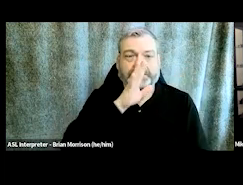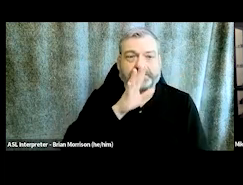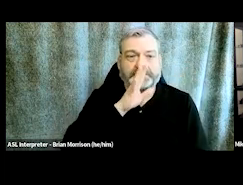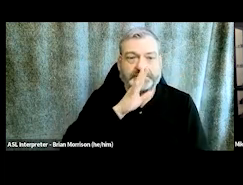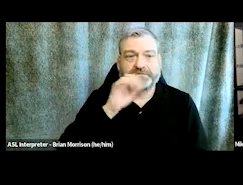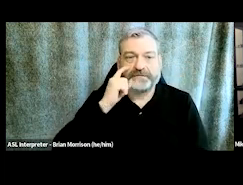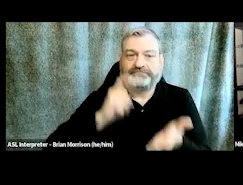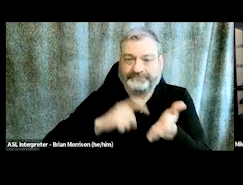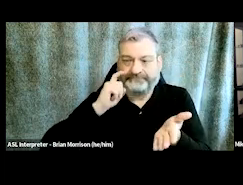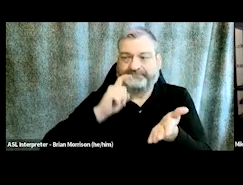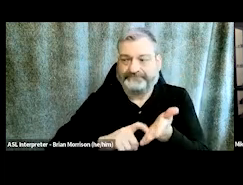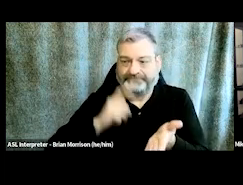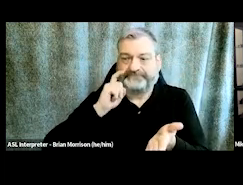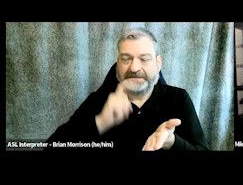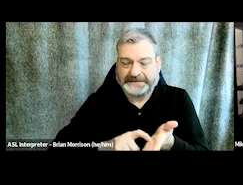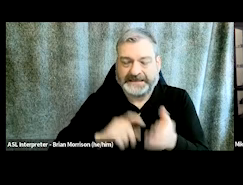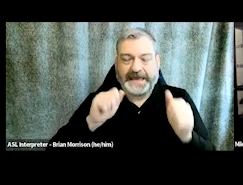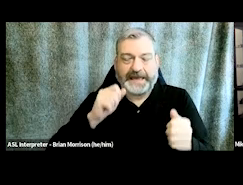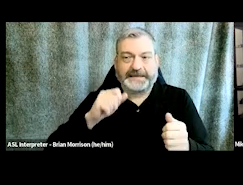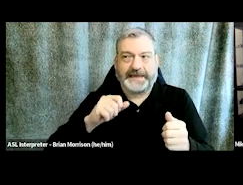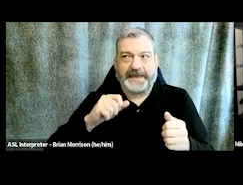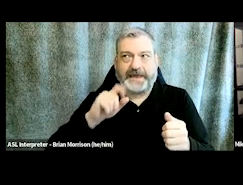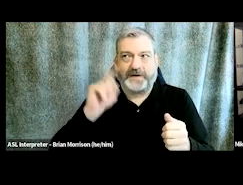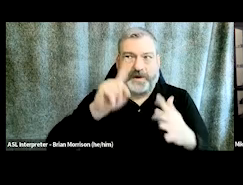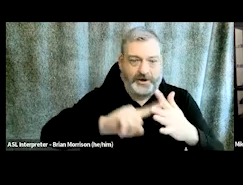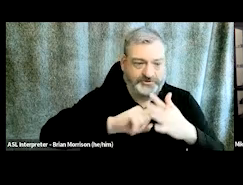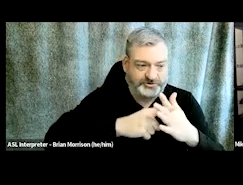differentiate the start and end of each list item.